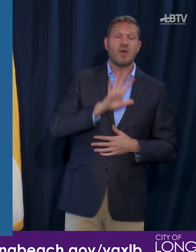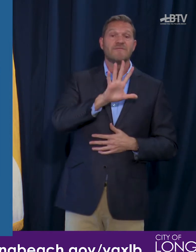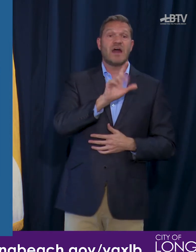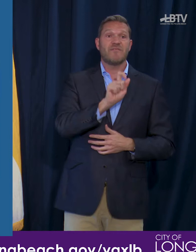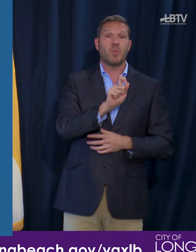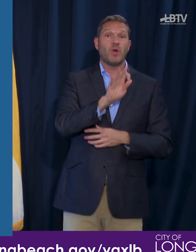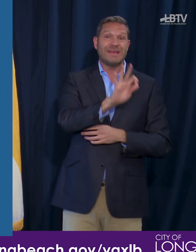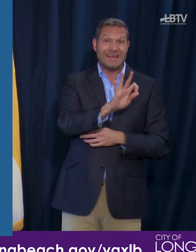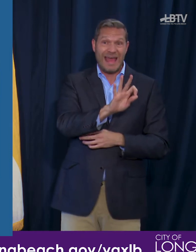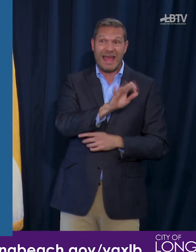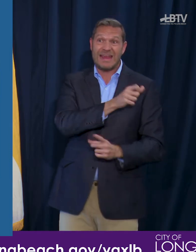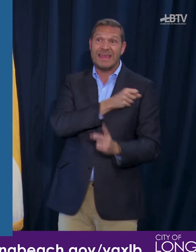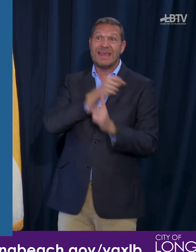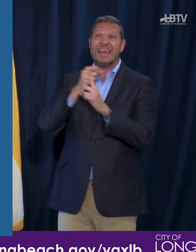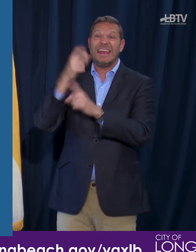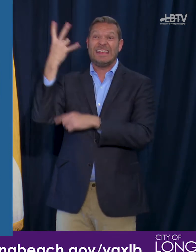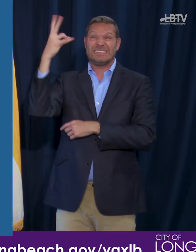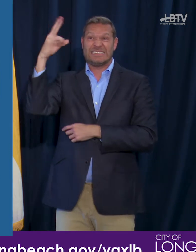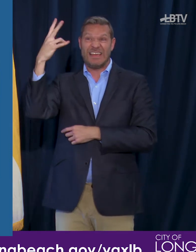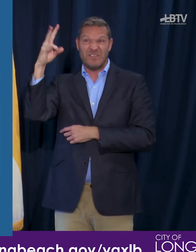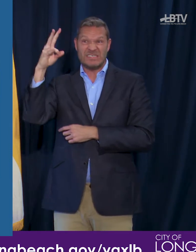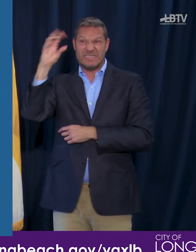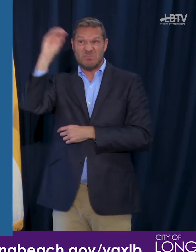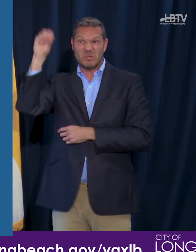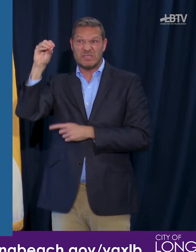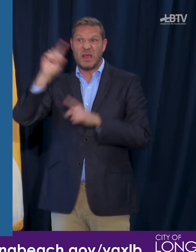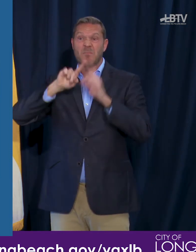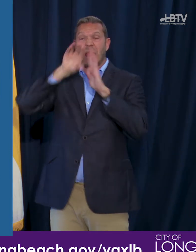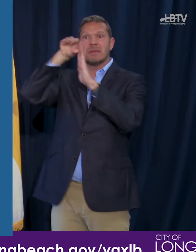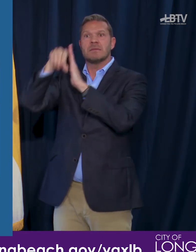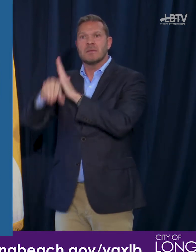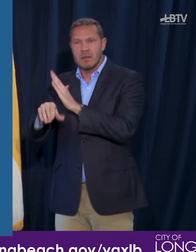It hit a high of 17 percent and it's now down to 12 percent.